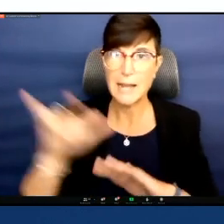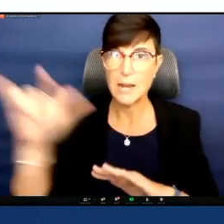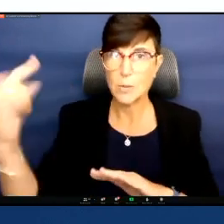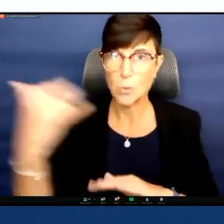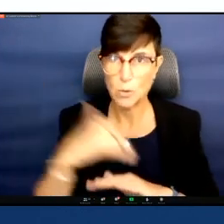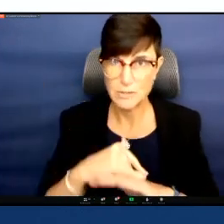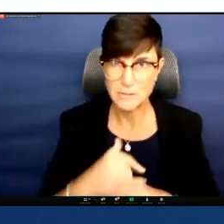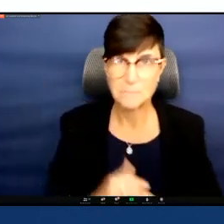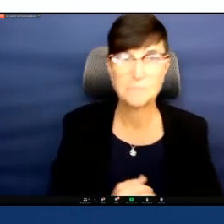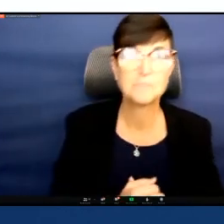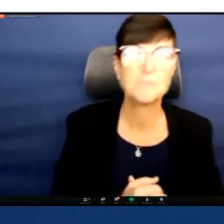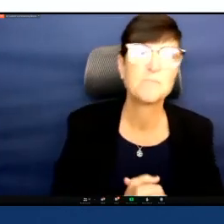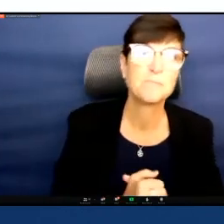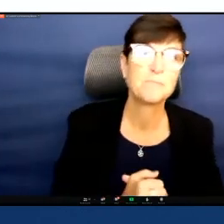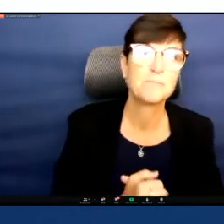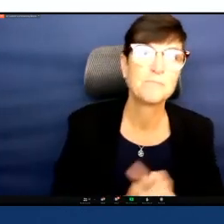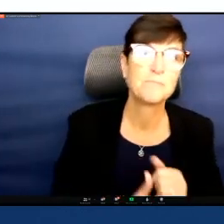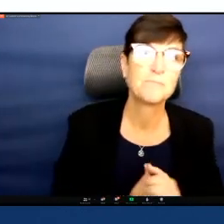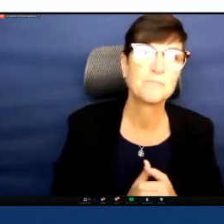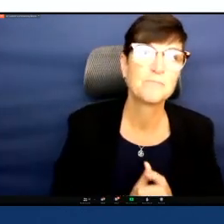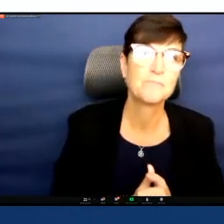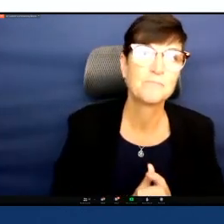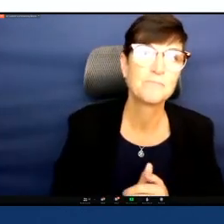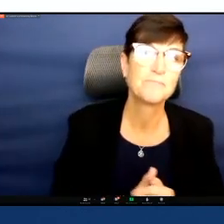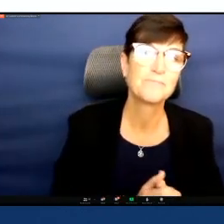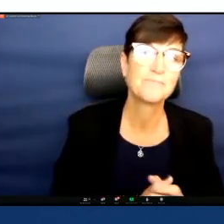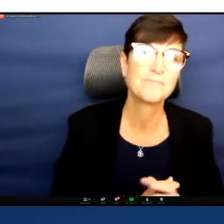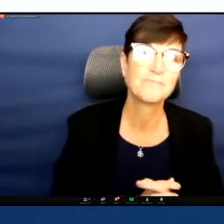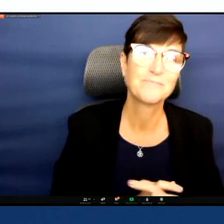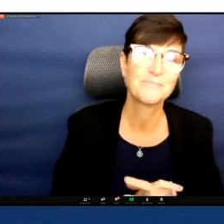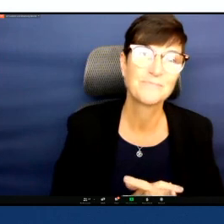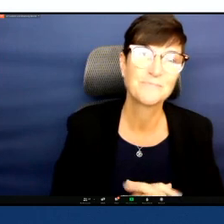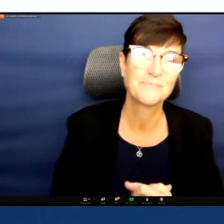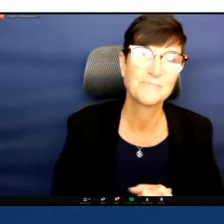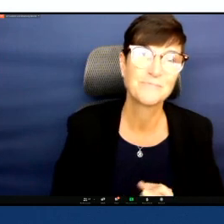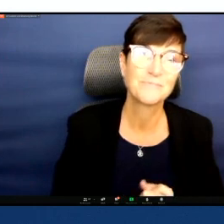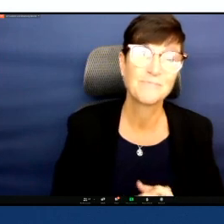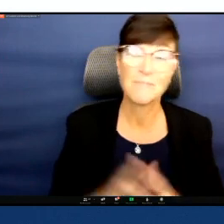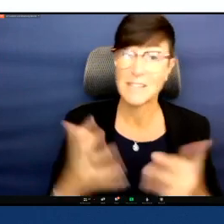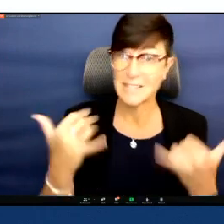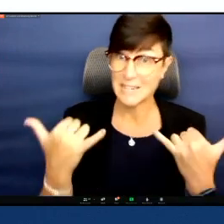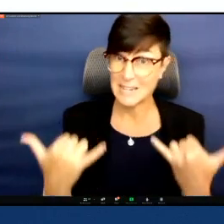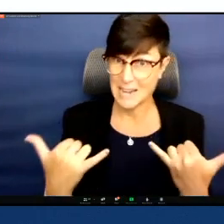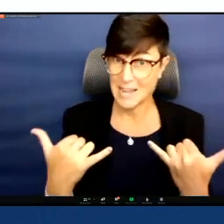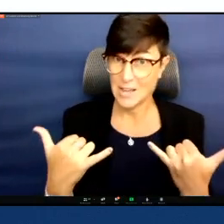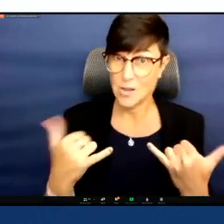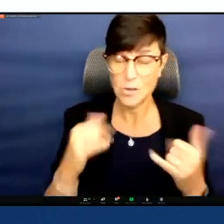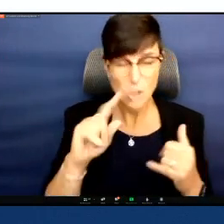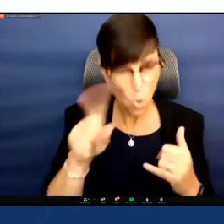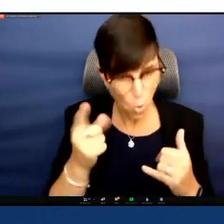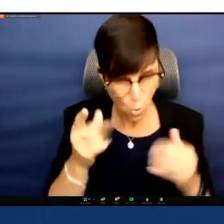So if we shift gears just a bit now to look only at the general fund budget, which again includes most of the counties